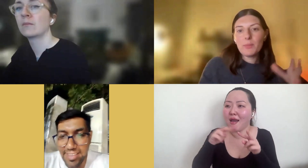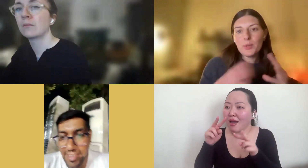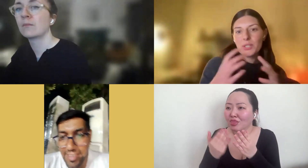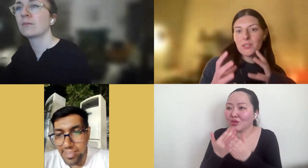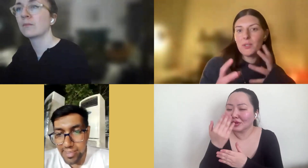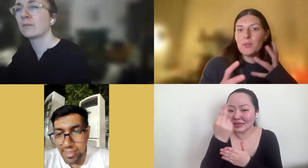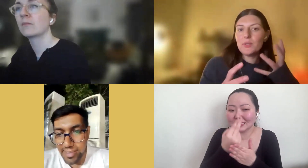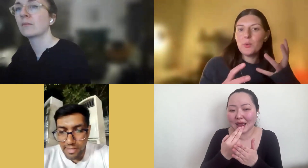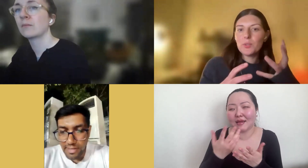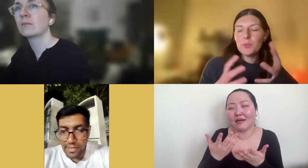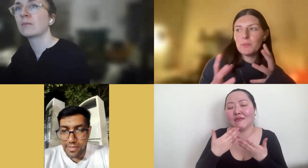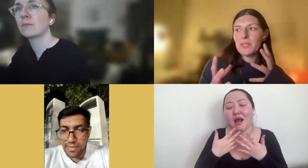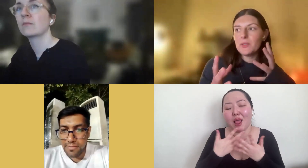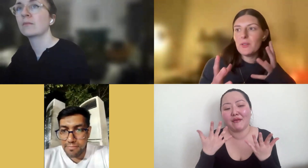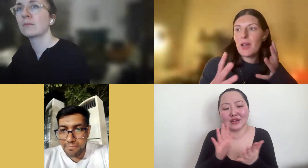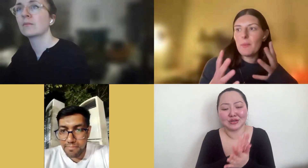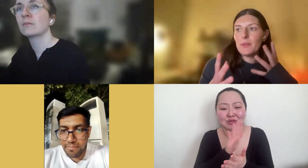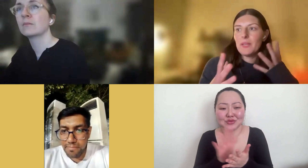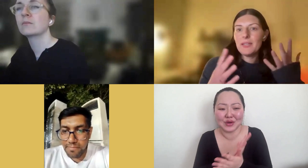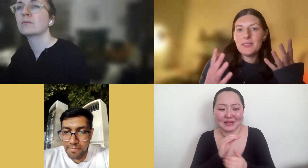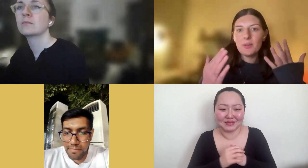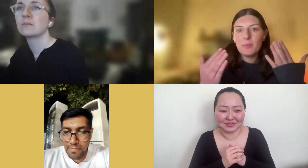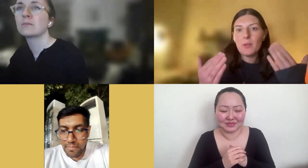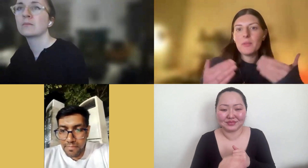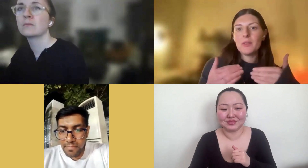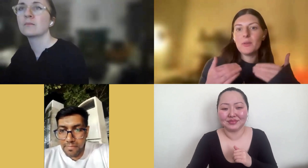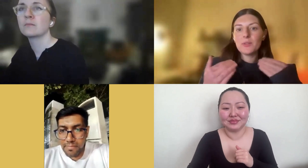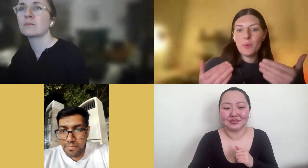are there any projects you can talk to or speak to that are happening in India at the moment that